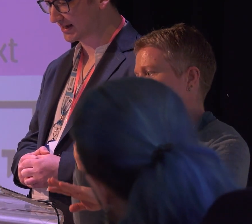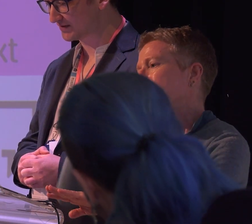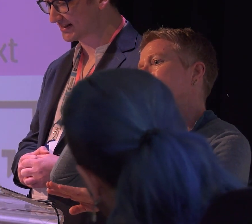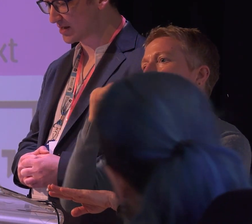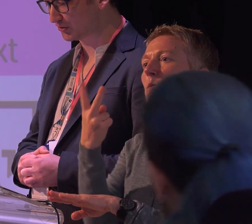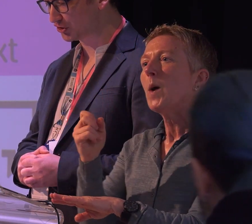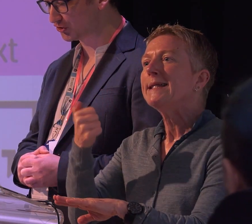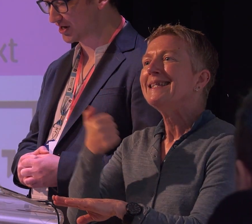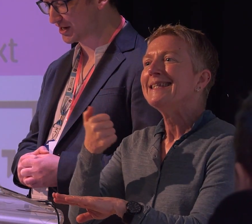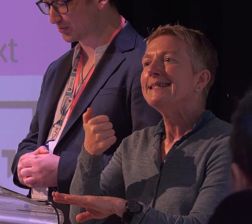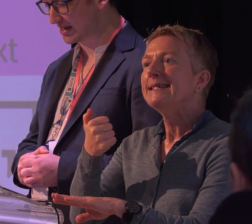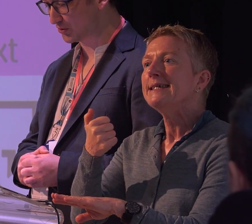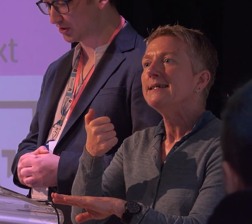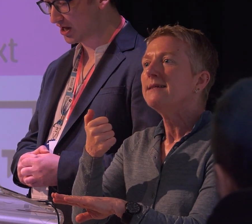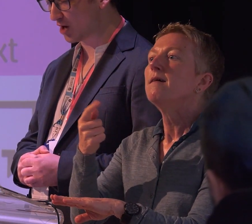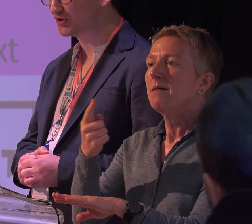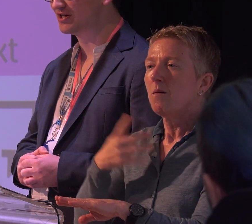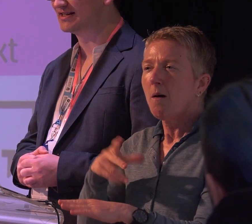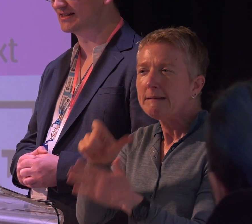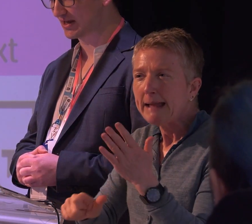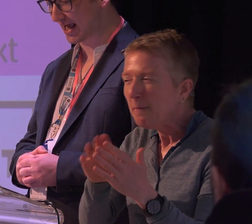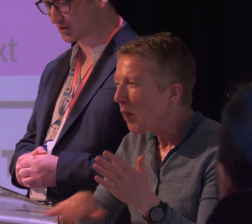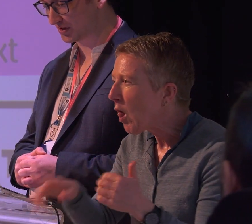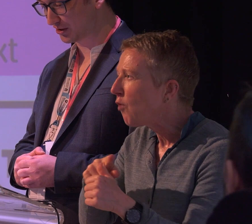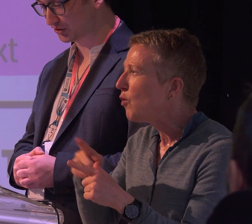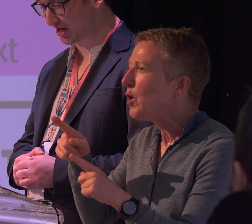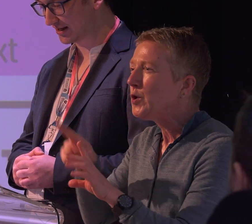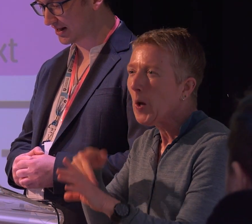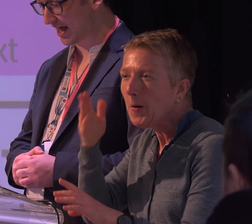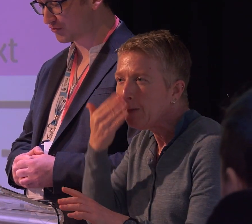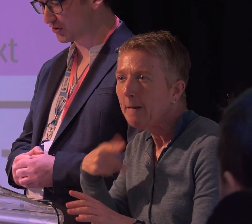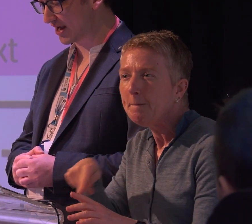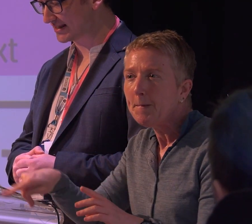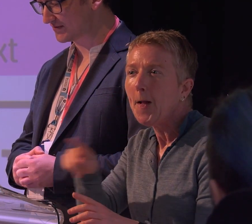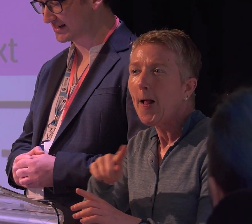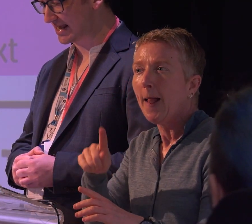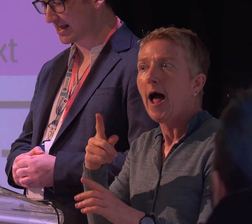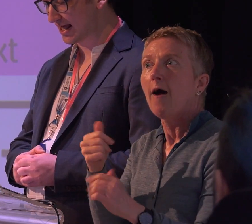to give disabled children and young people opportunities to engage with culture, and through creativity,